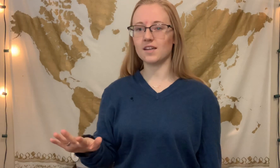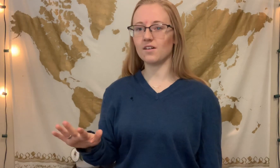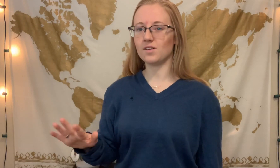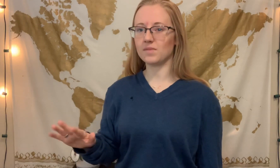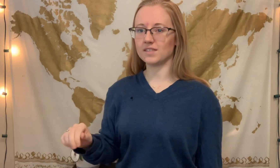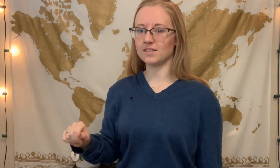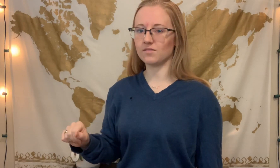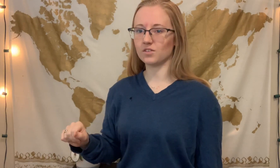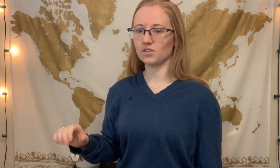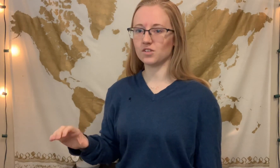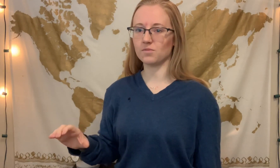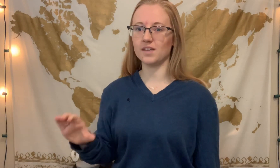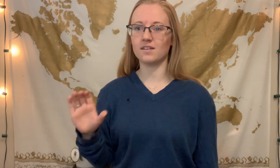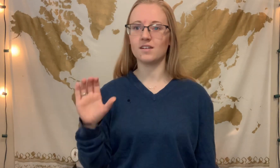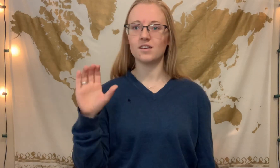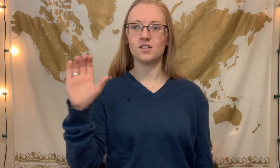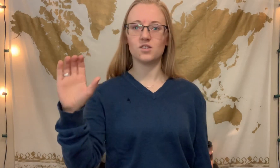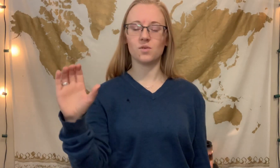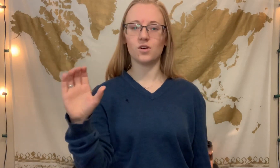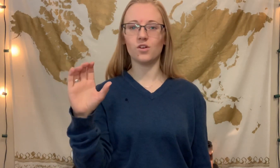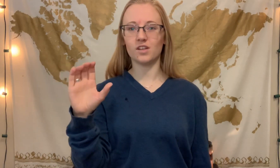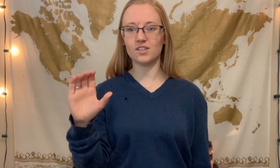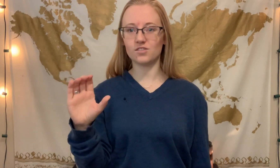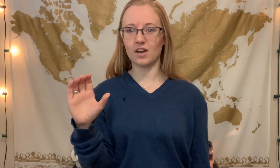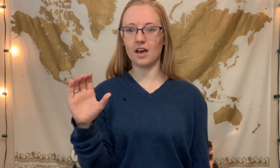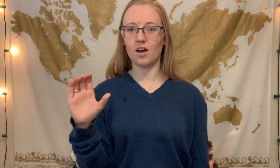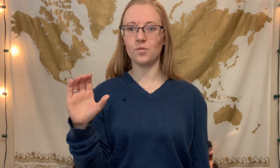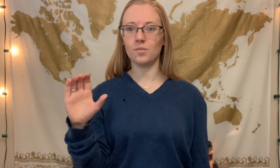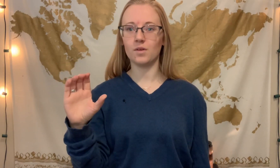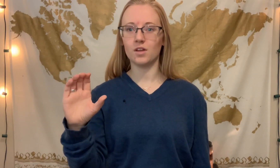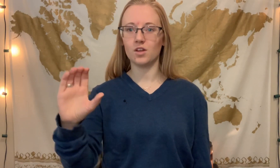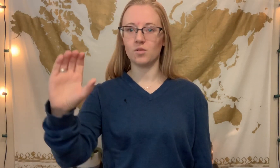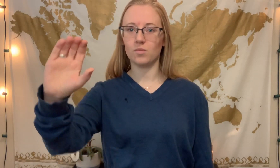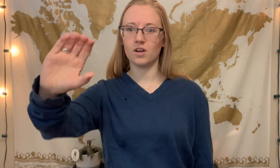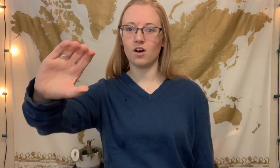it makes it difficult to read. So you want to hold it straight up but not